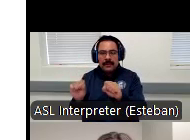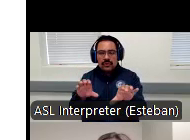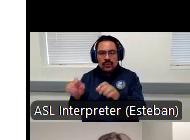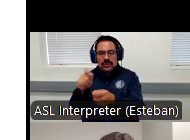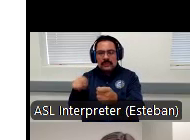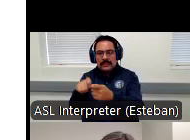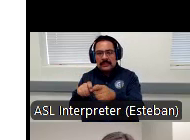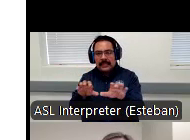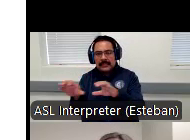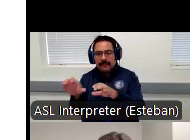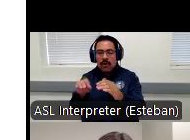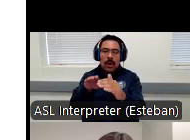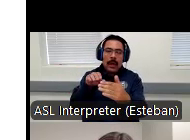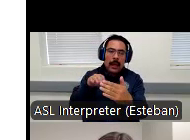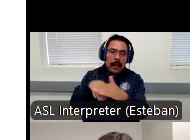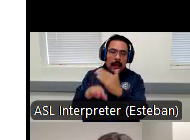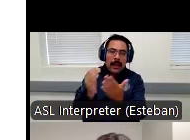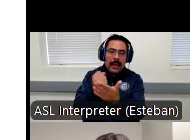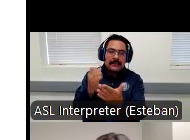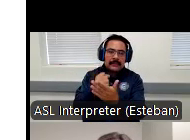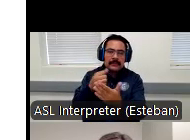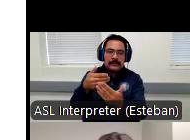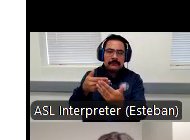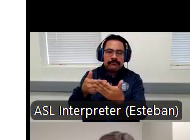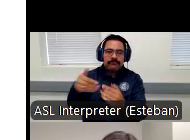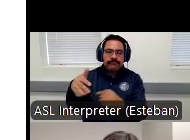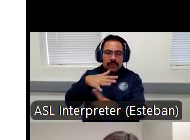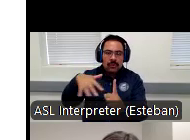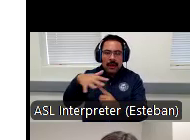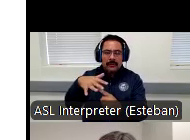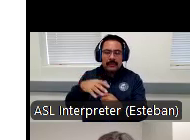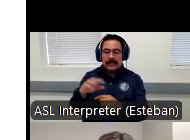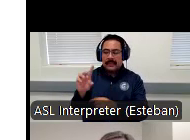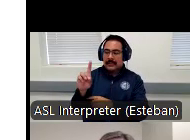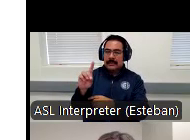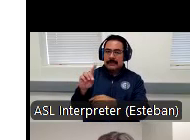or access their surrounding environment. And disability is not a bad word, so it's totally okay